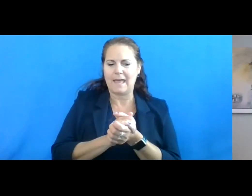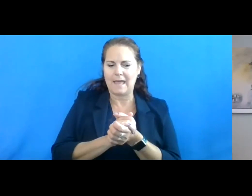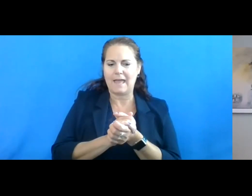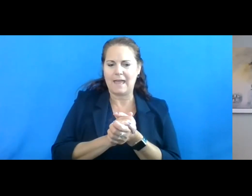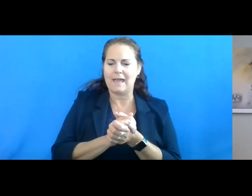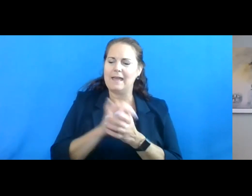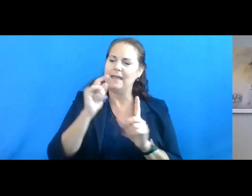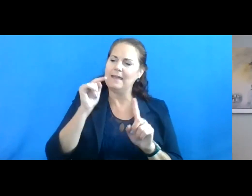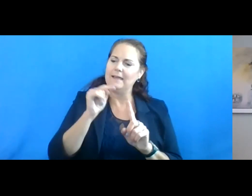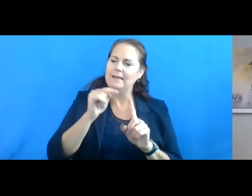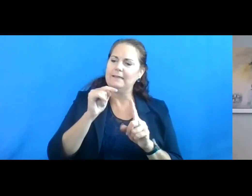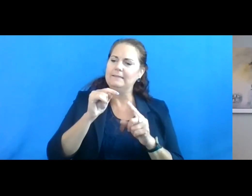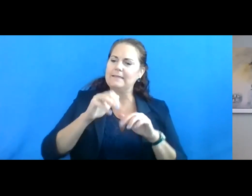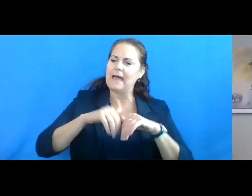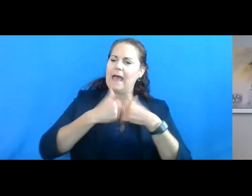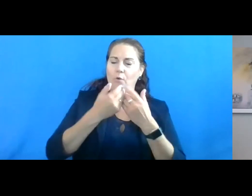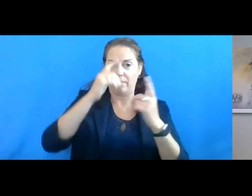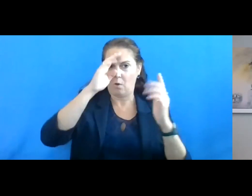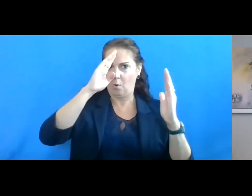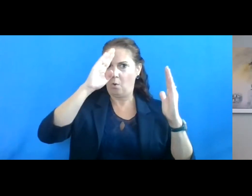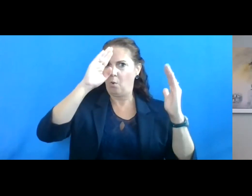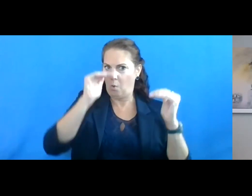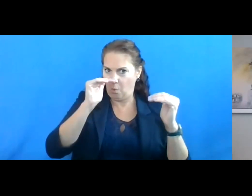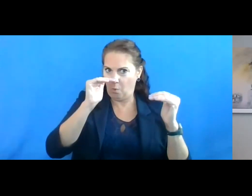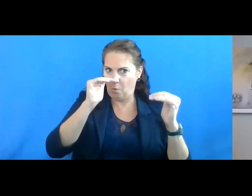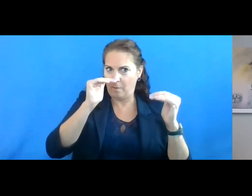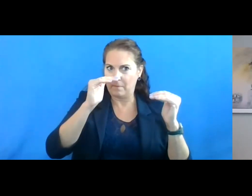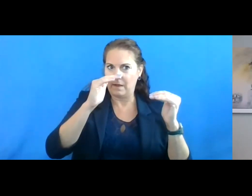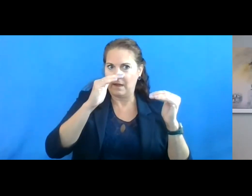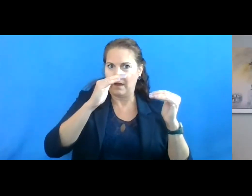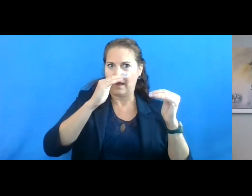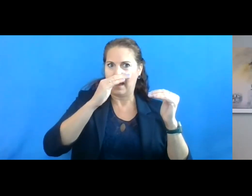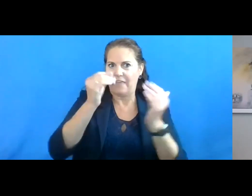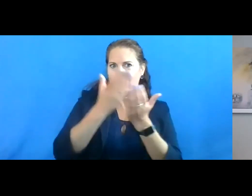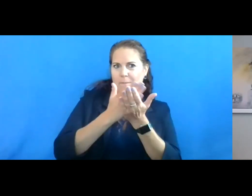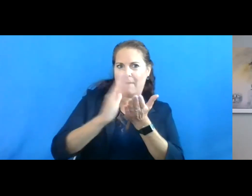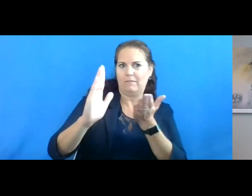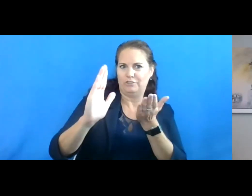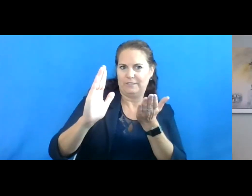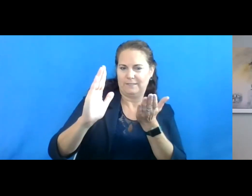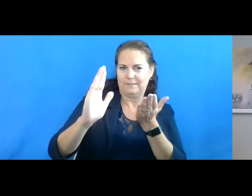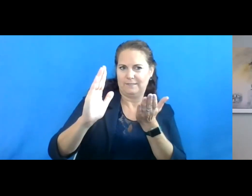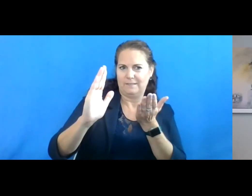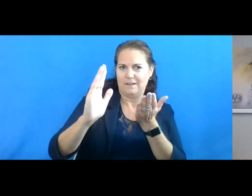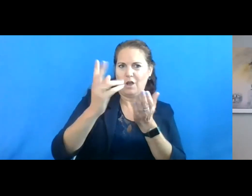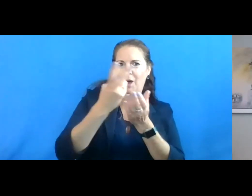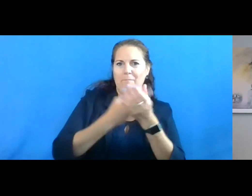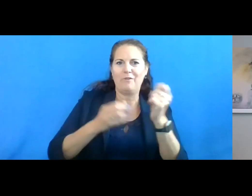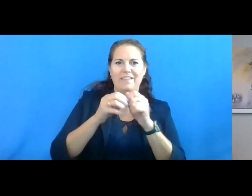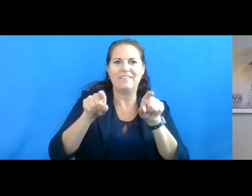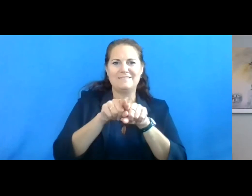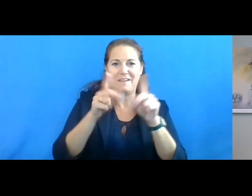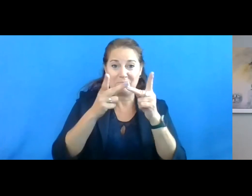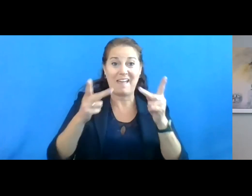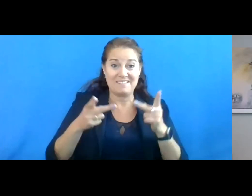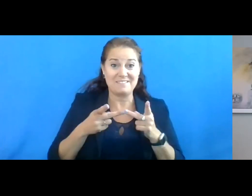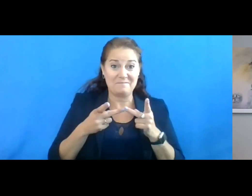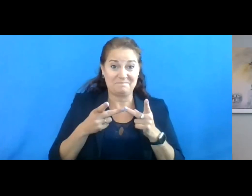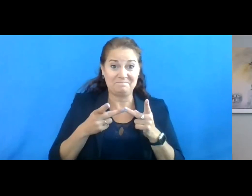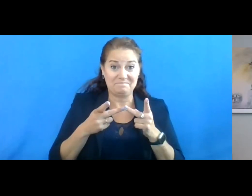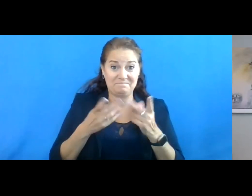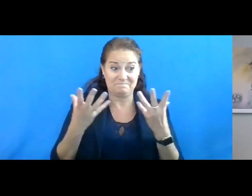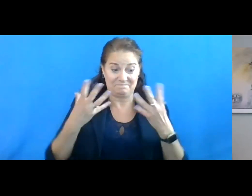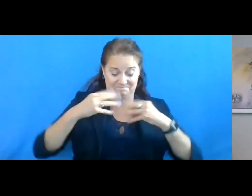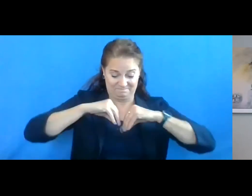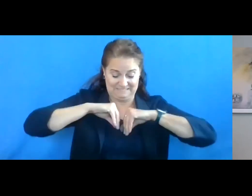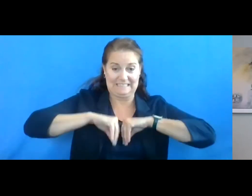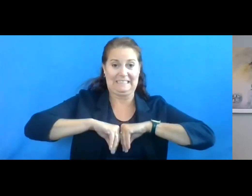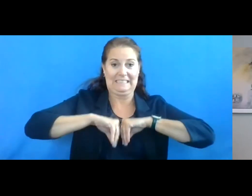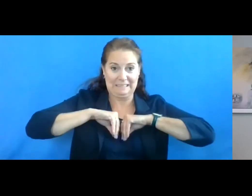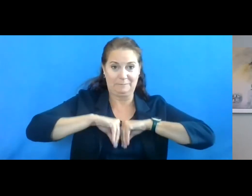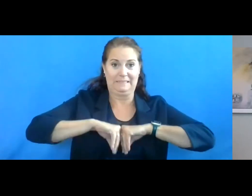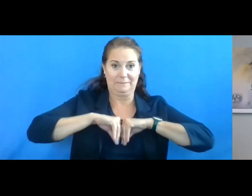How the hope and the repulsion are both in the same place, deep deep in the brain.